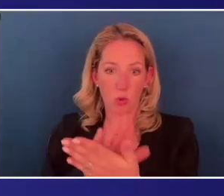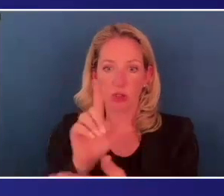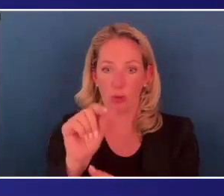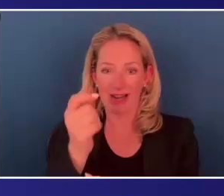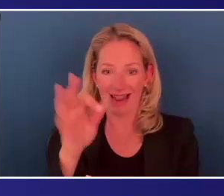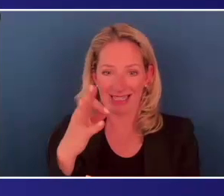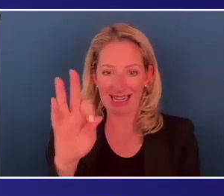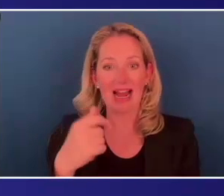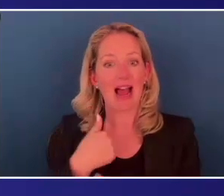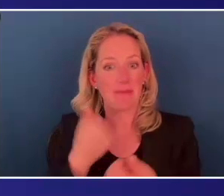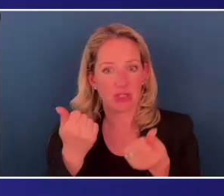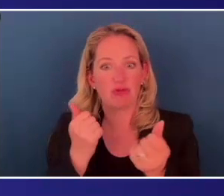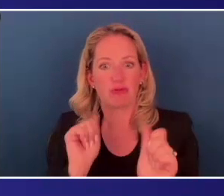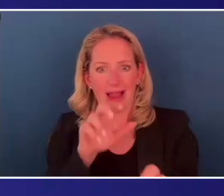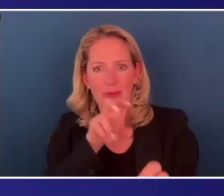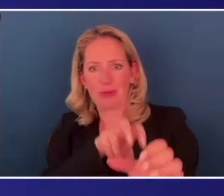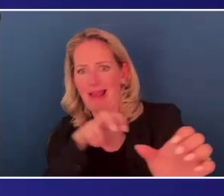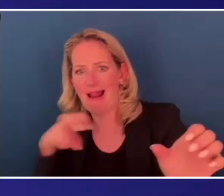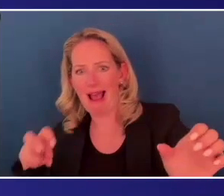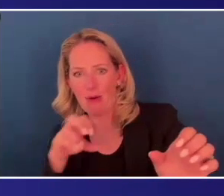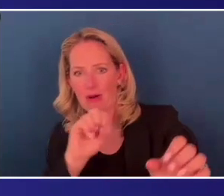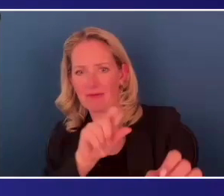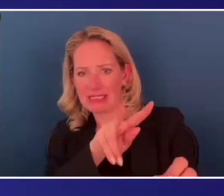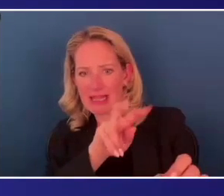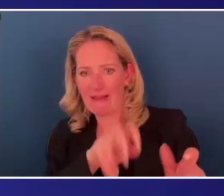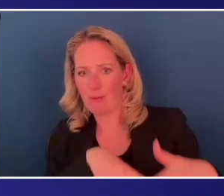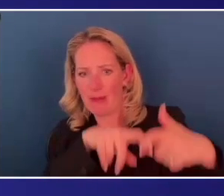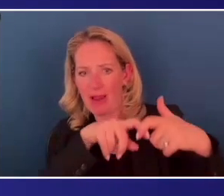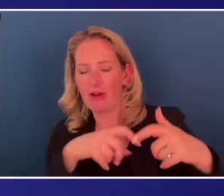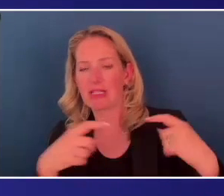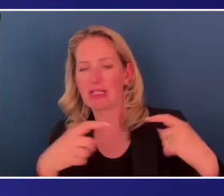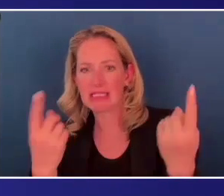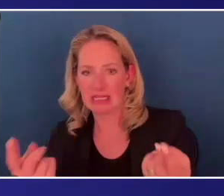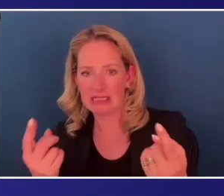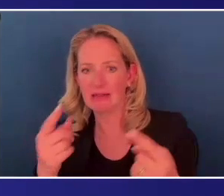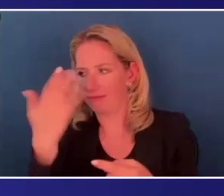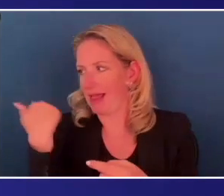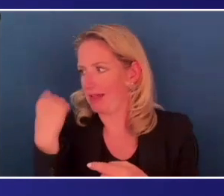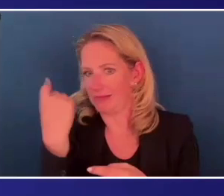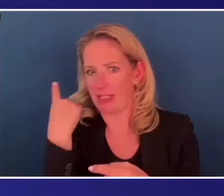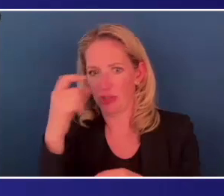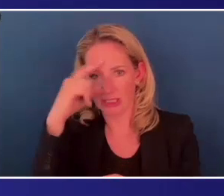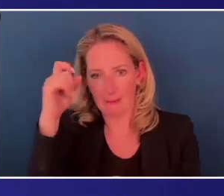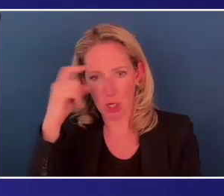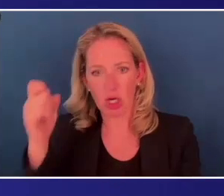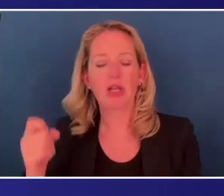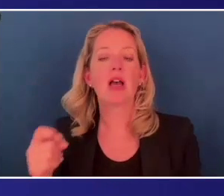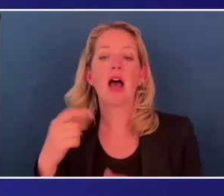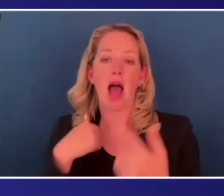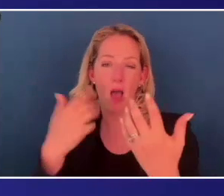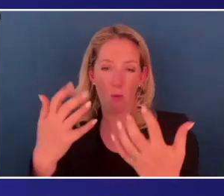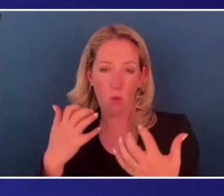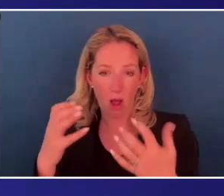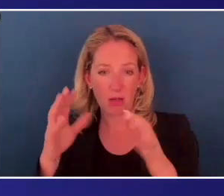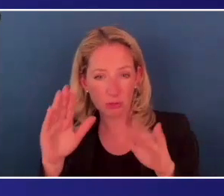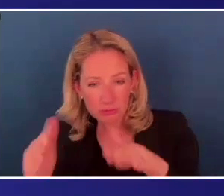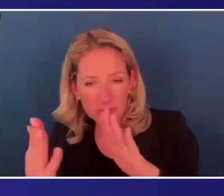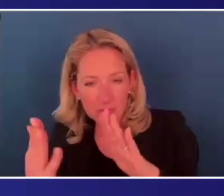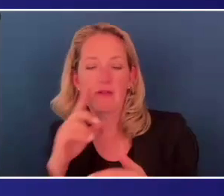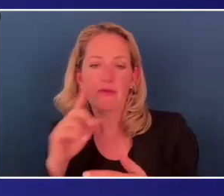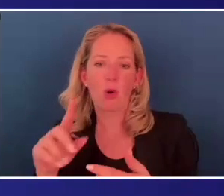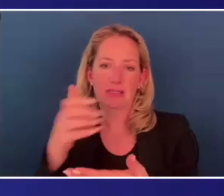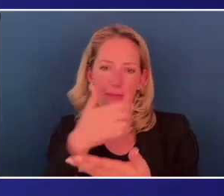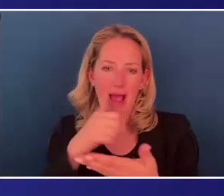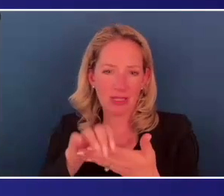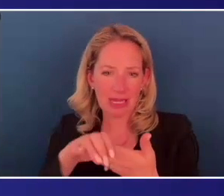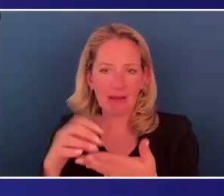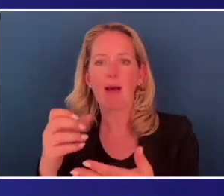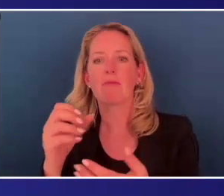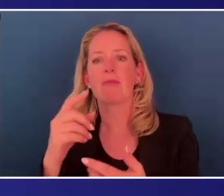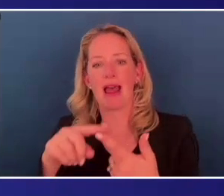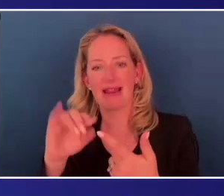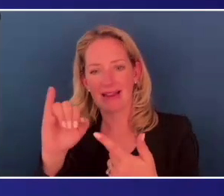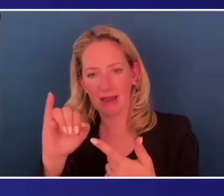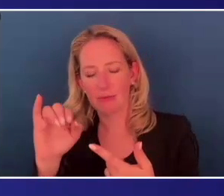I'd like to speak today about issues affecting PSLF, including the definition of allifying employer, the treatment of spousal income for married borrowers, and issues with income driven repayment plans.